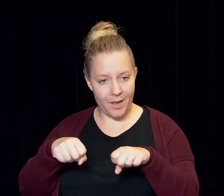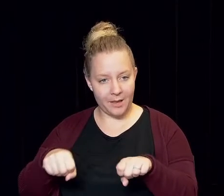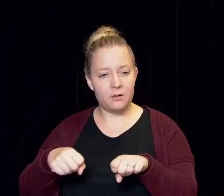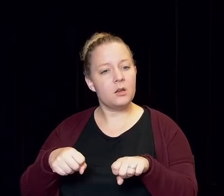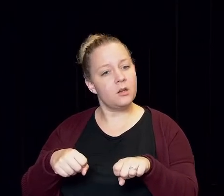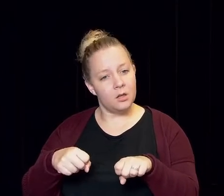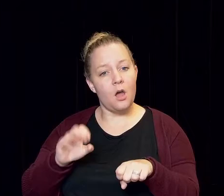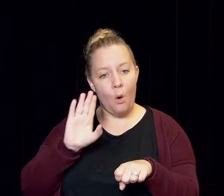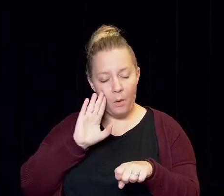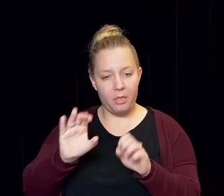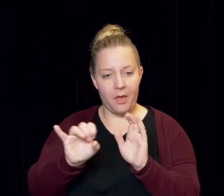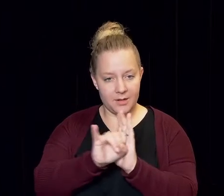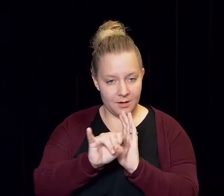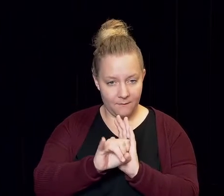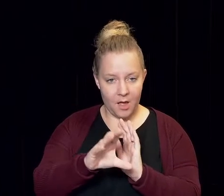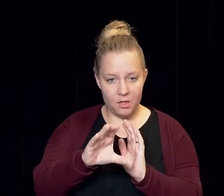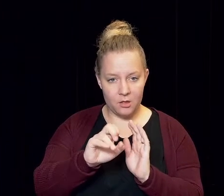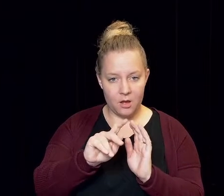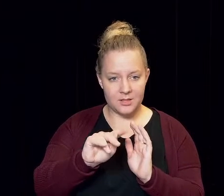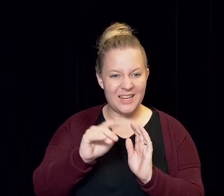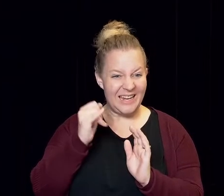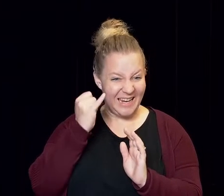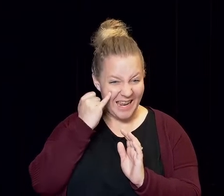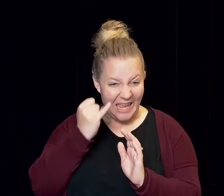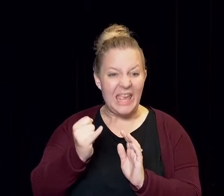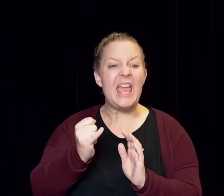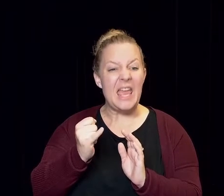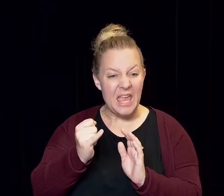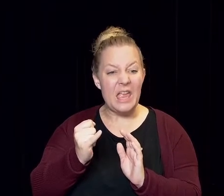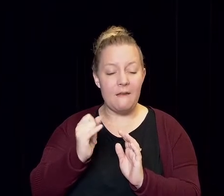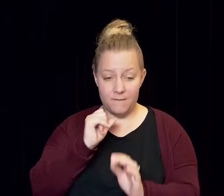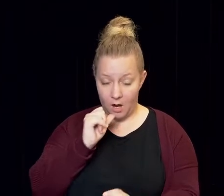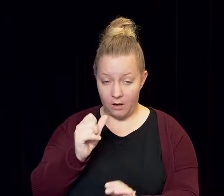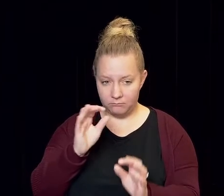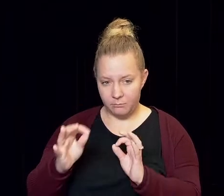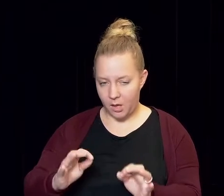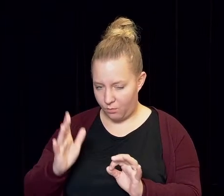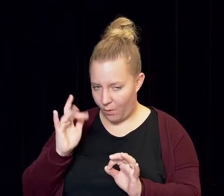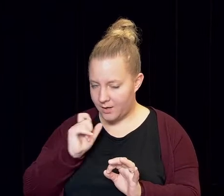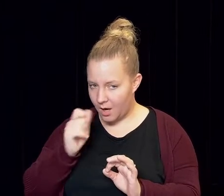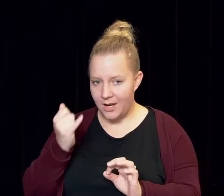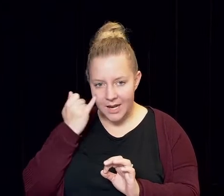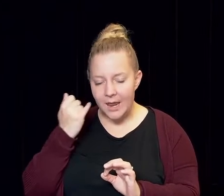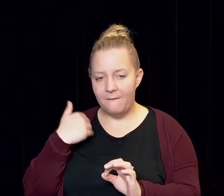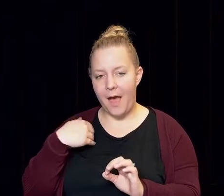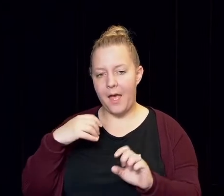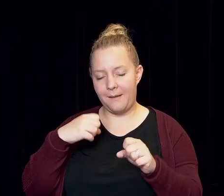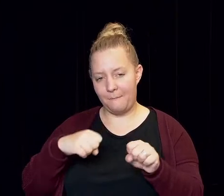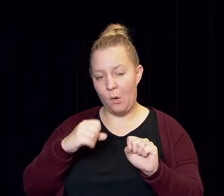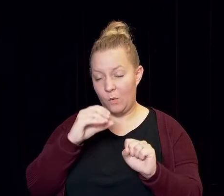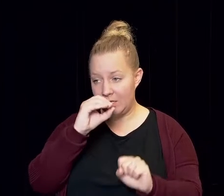why not. So, let's take a look. Let's test this out. So, if I mow 0 lawns, does Andrew get